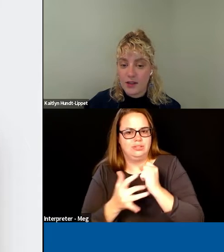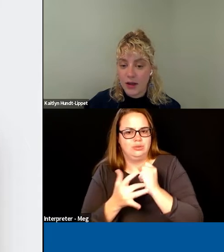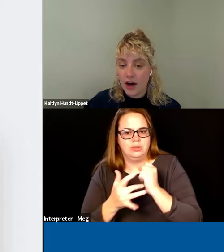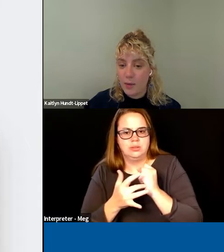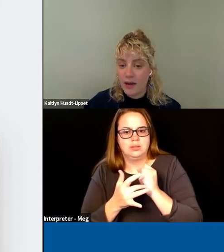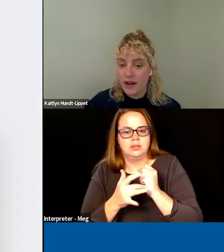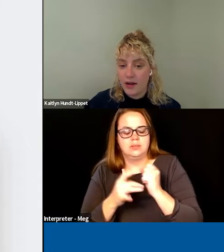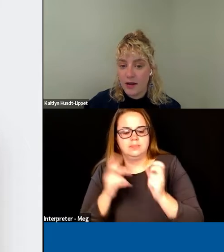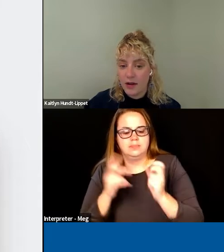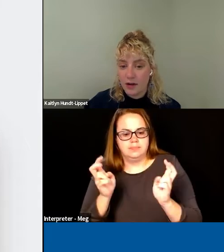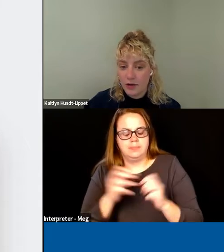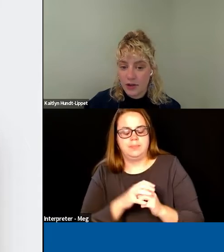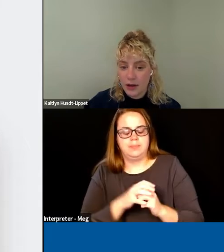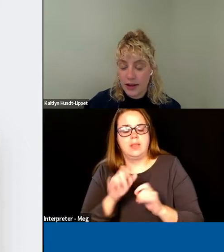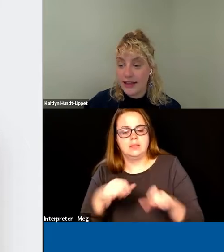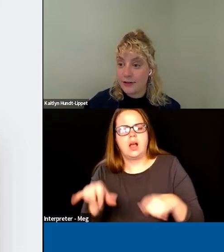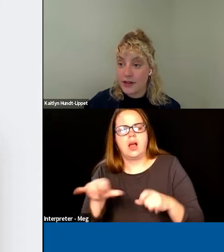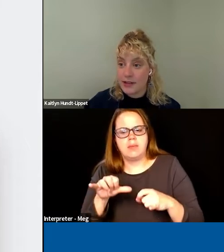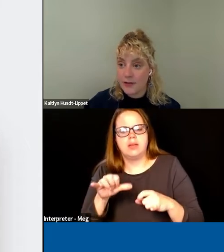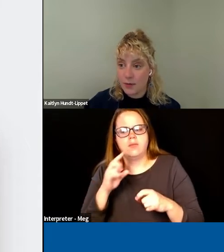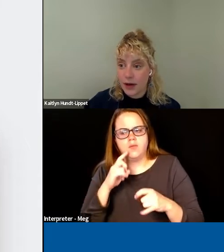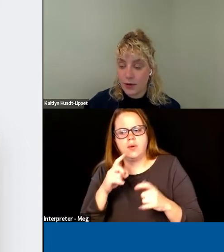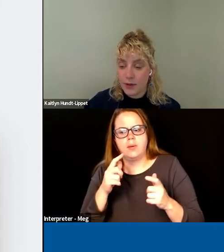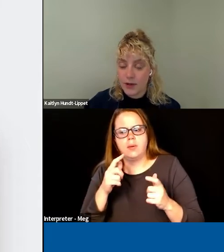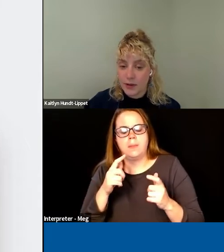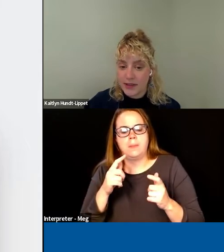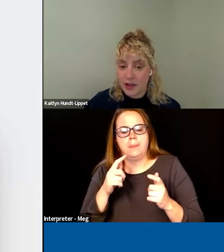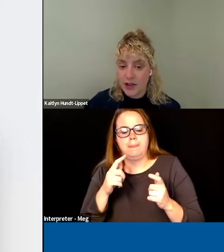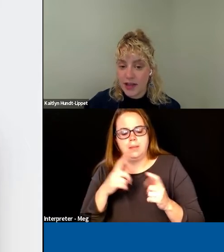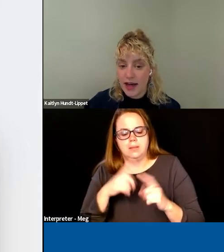This is quite common and a huge, a key difference from regular user research